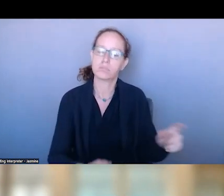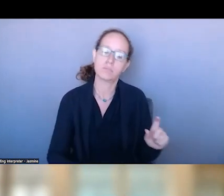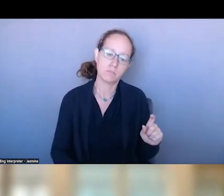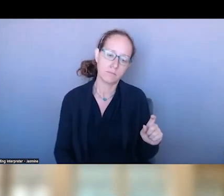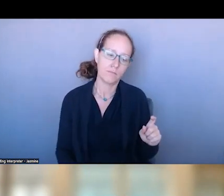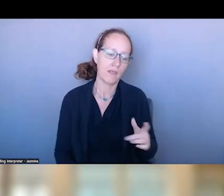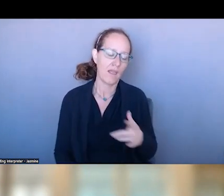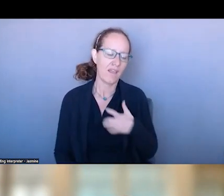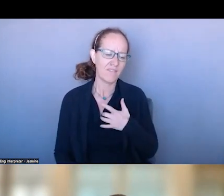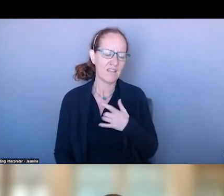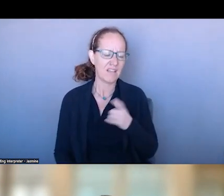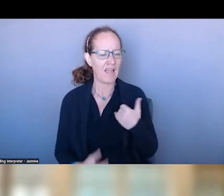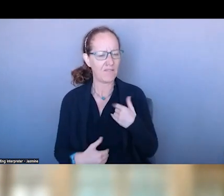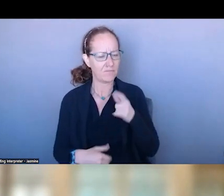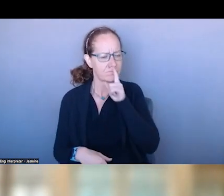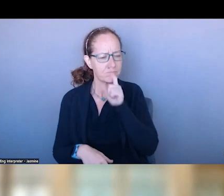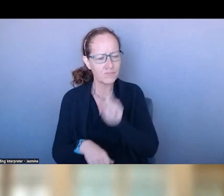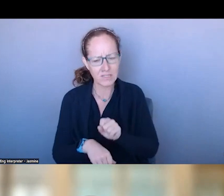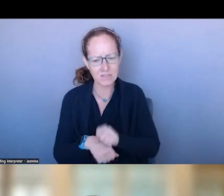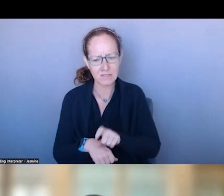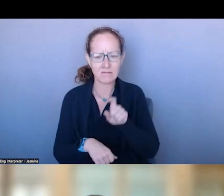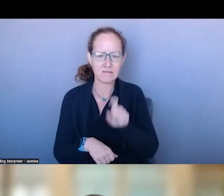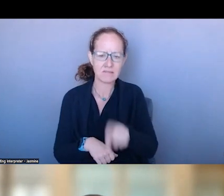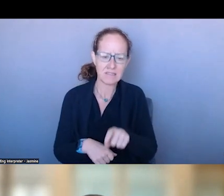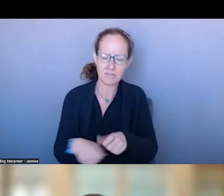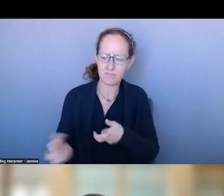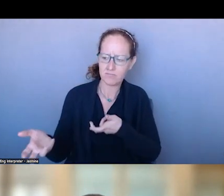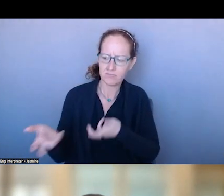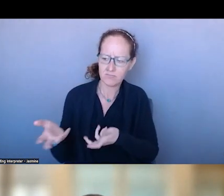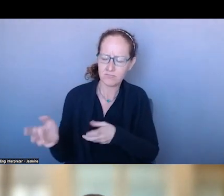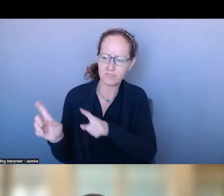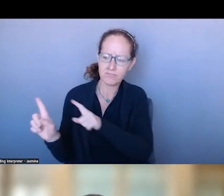TO TALK TO THE EMERGENCY DEPARTMENTS AND FIND OUT WHAT IS GOING ON. I WAS HAVING A